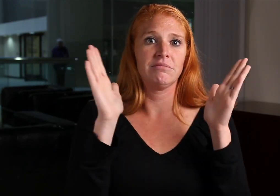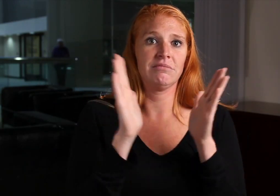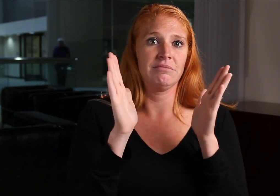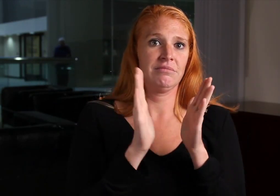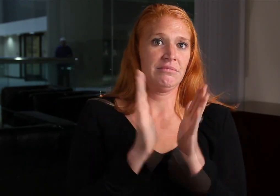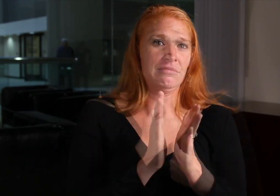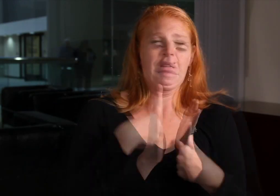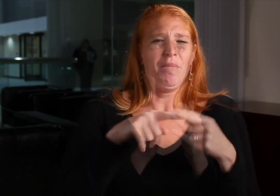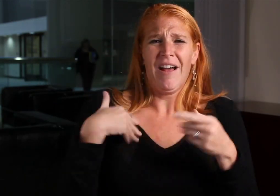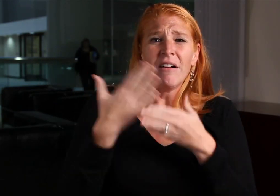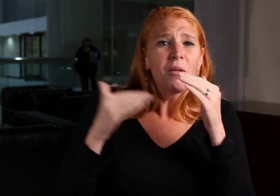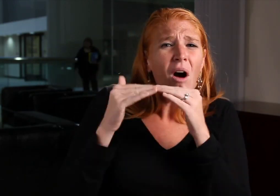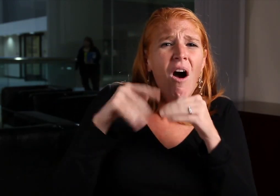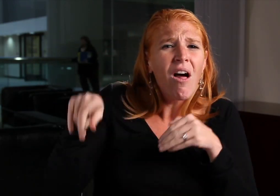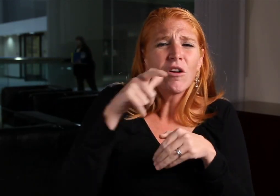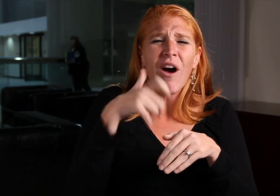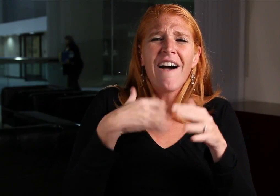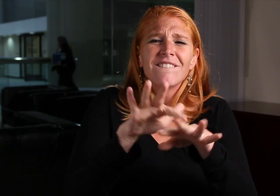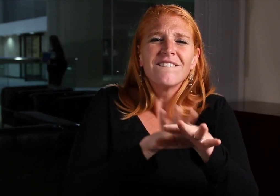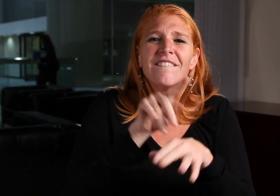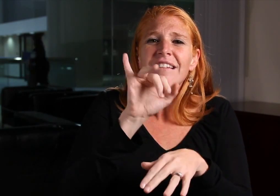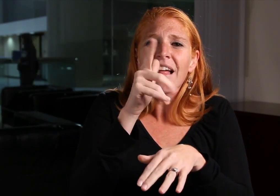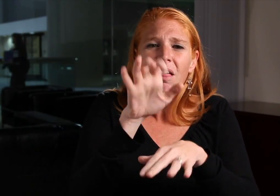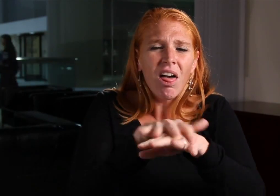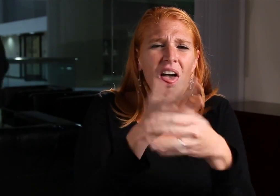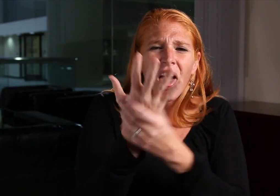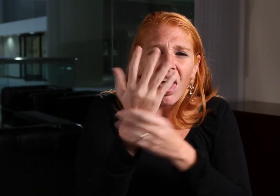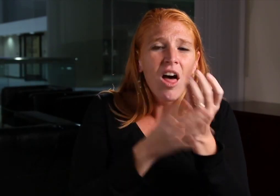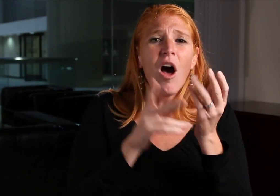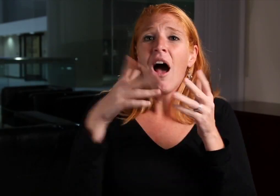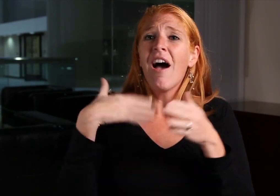and shorter. But I have colleagues who have tingling in their hands. I have colleagues